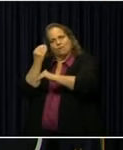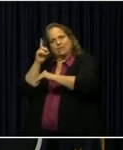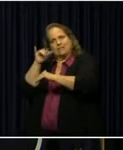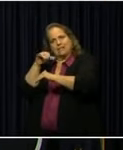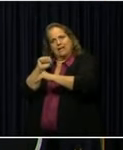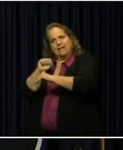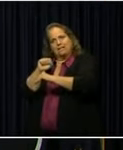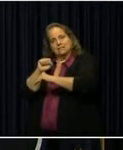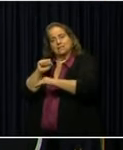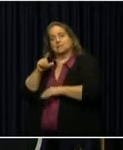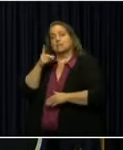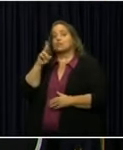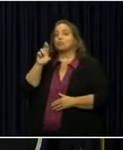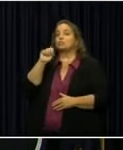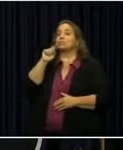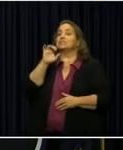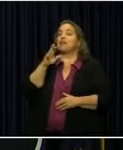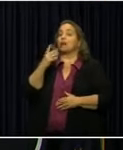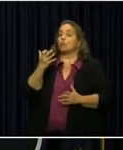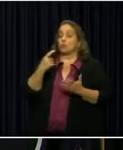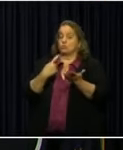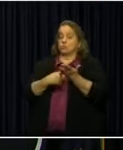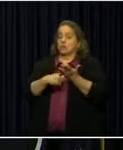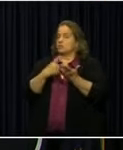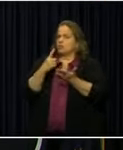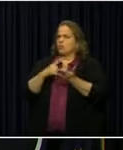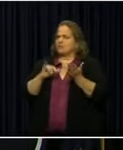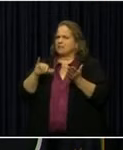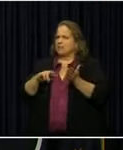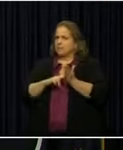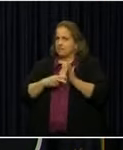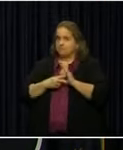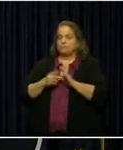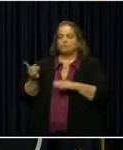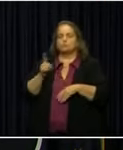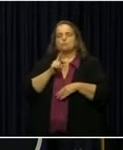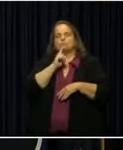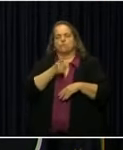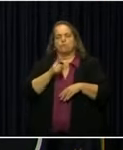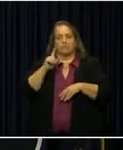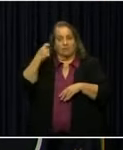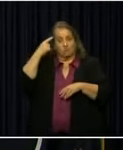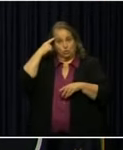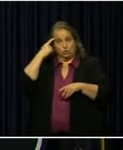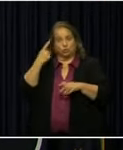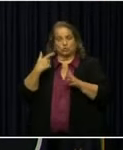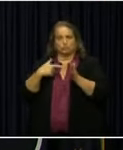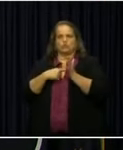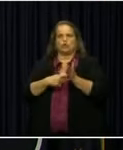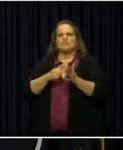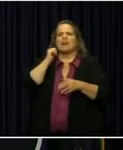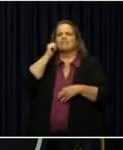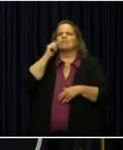OKAY. SO WHAT STEVE, DR. STACK IS SAYING THAT SECANT BE GOING UP,